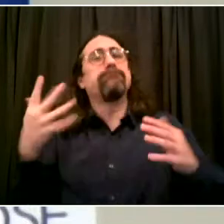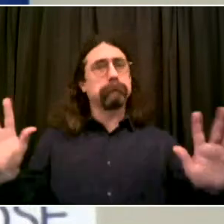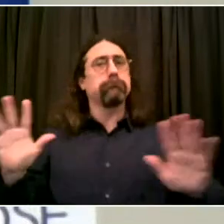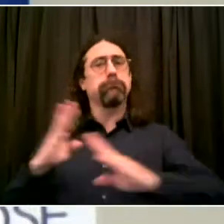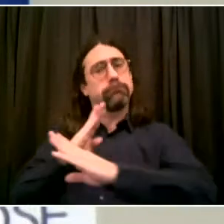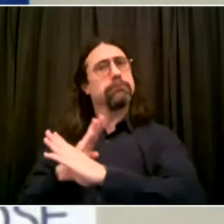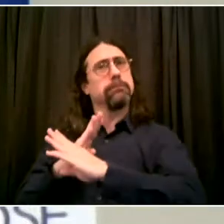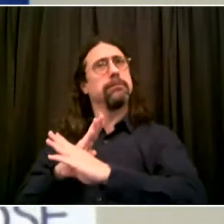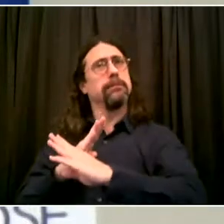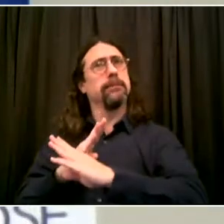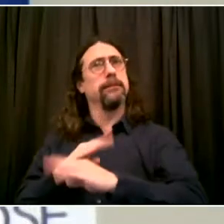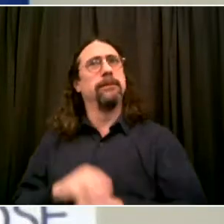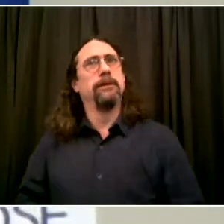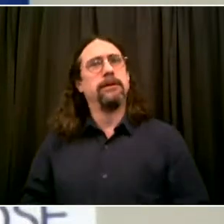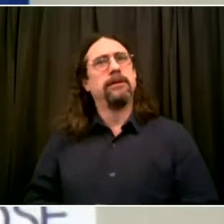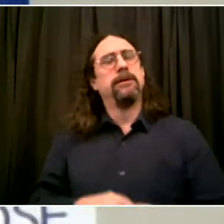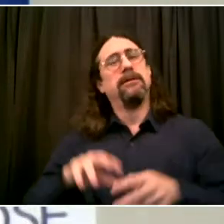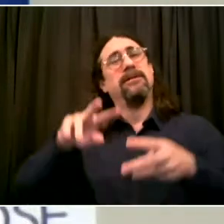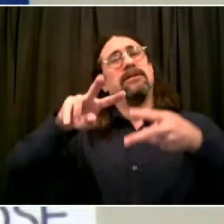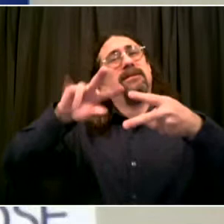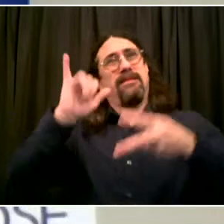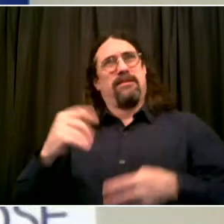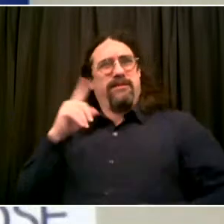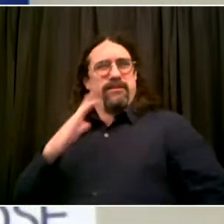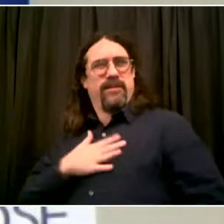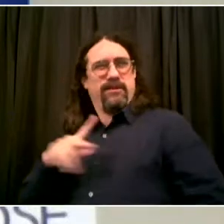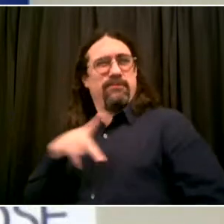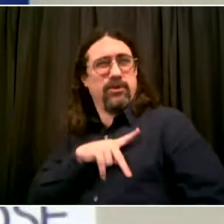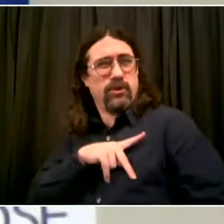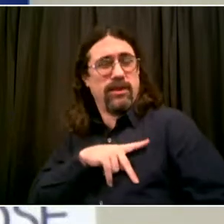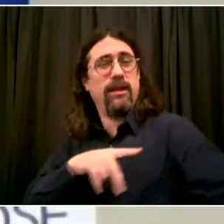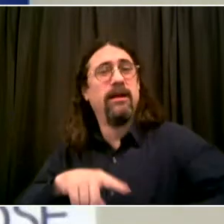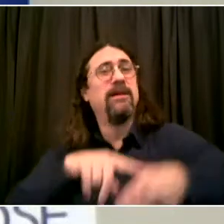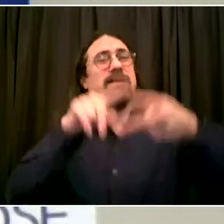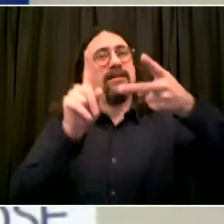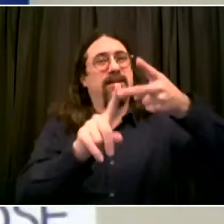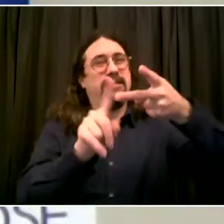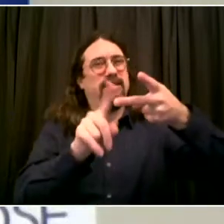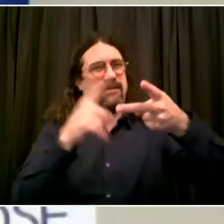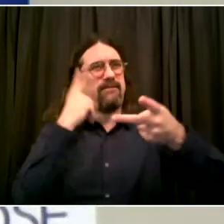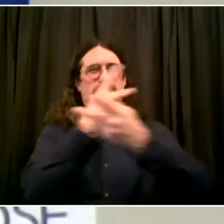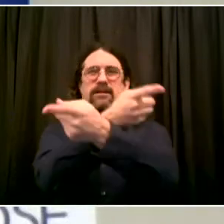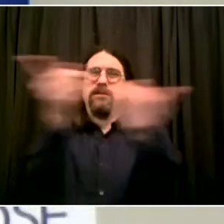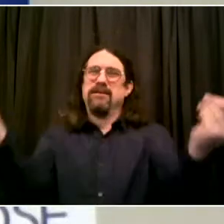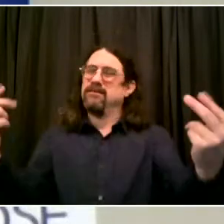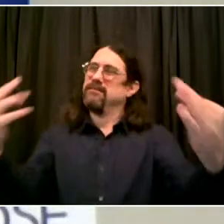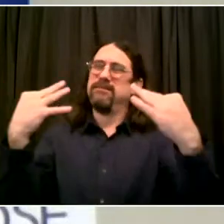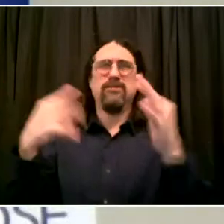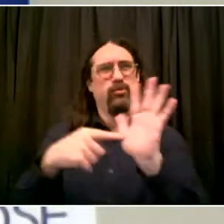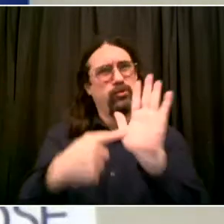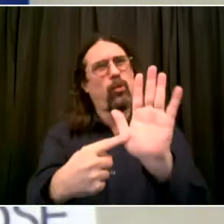ONES. AND SEENDCOLY, I WANTED TO SET AN EXAMPLE.